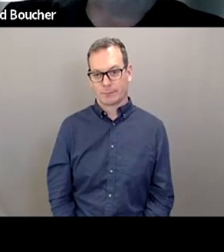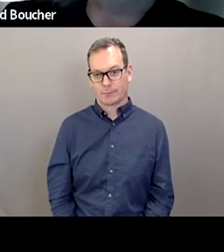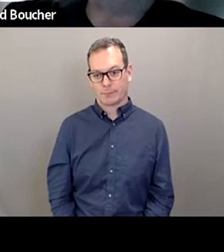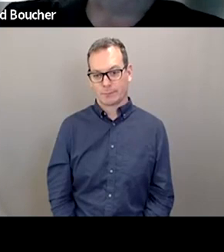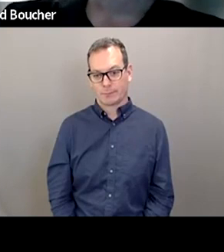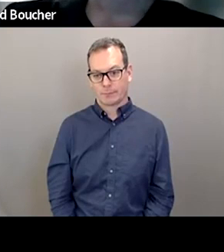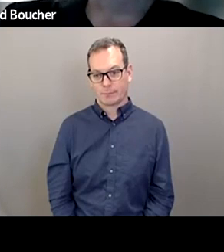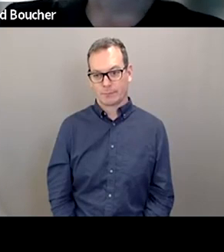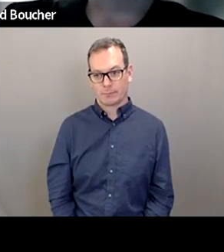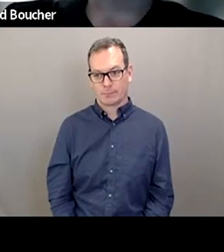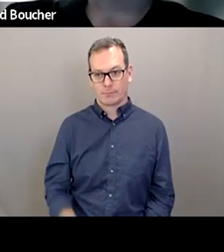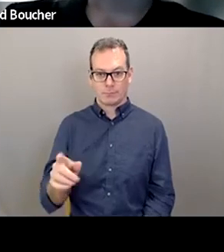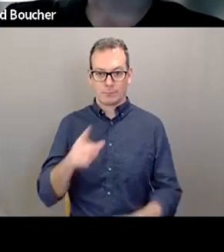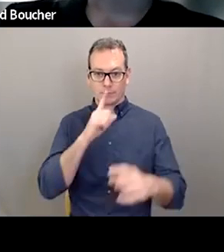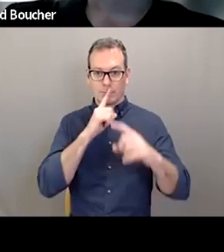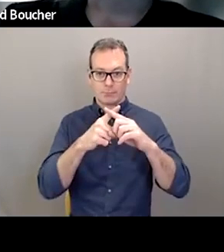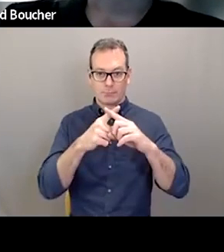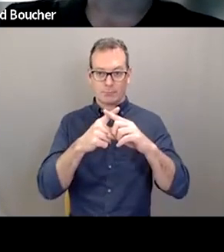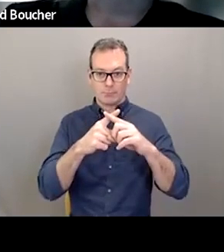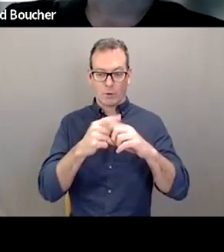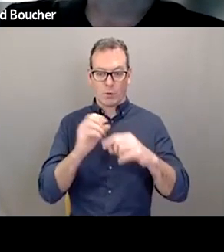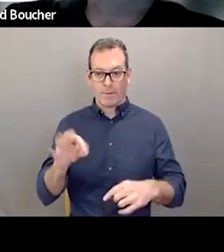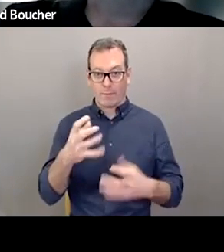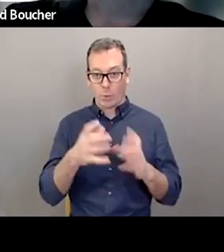so can you unmute yourself Marcy if you want to say something